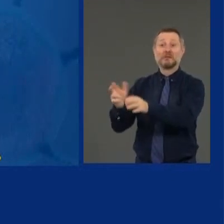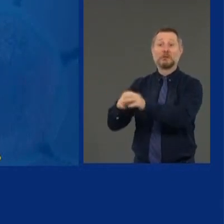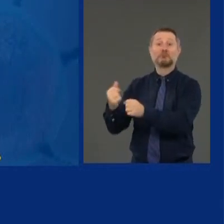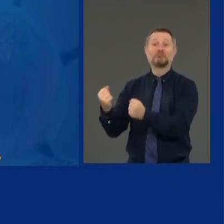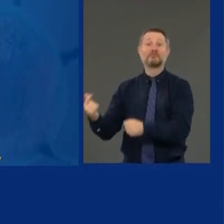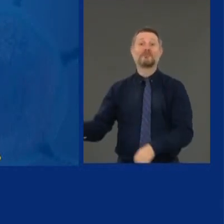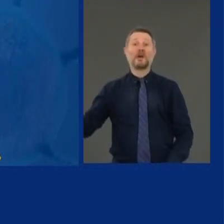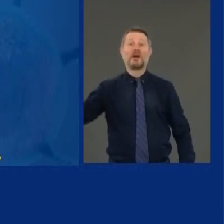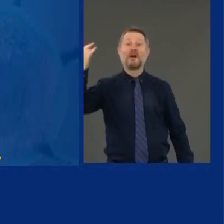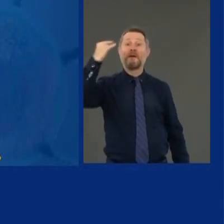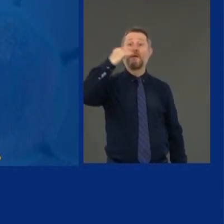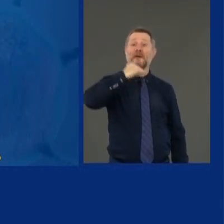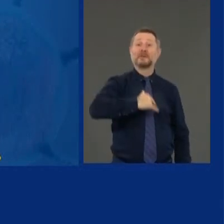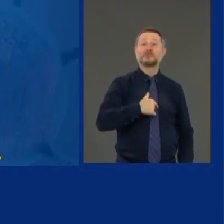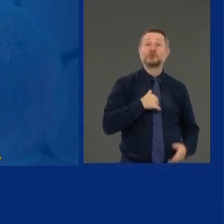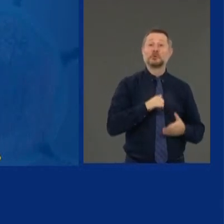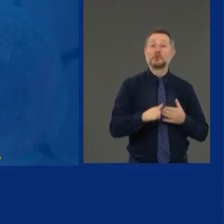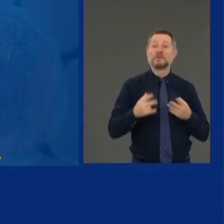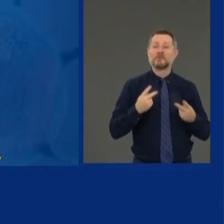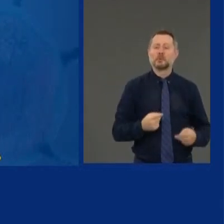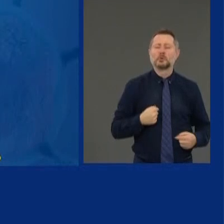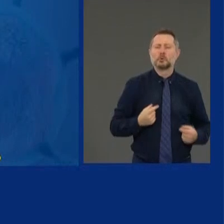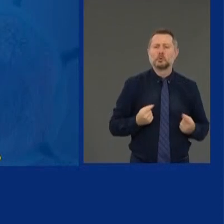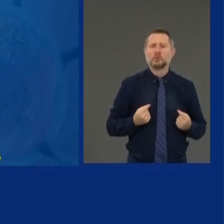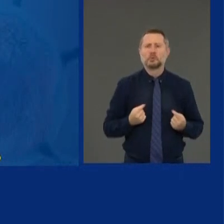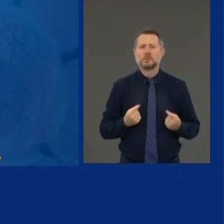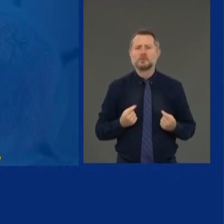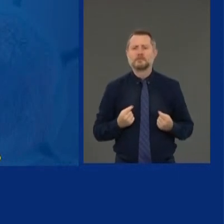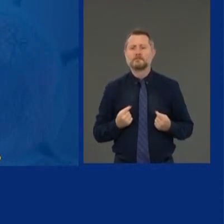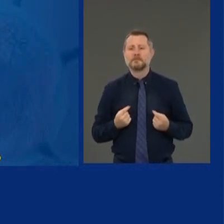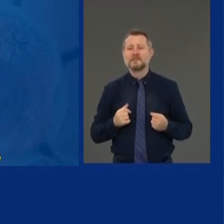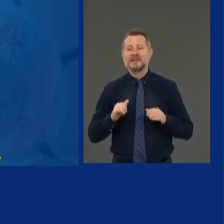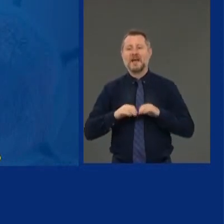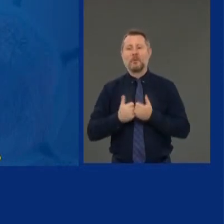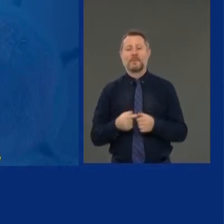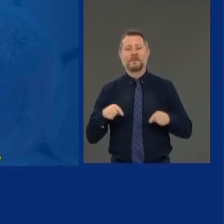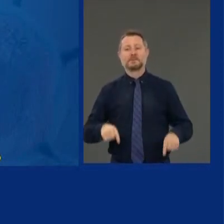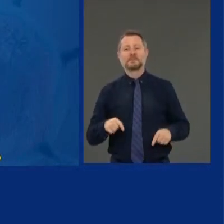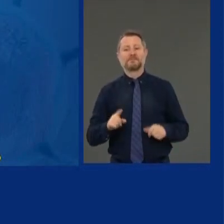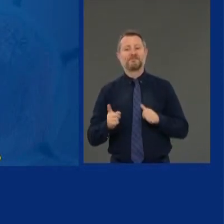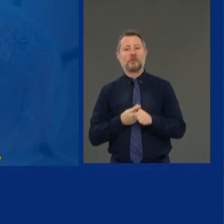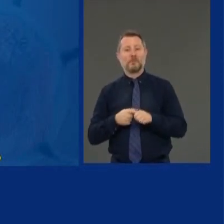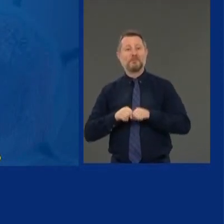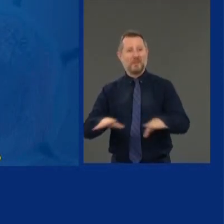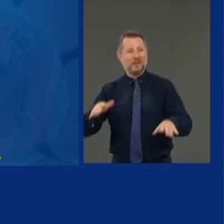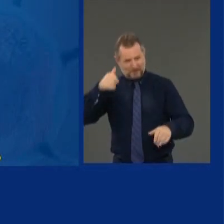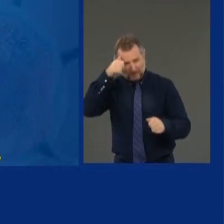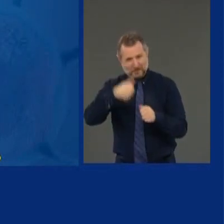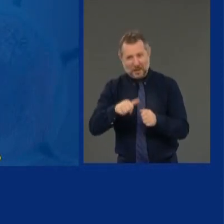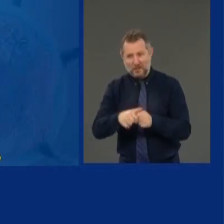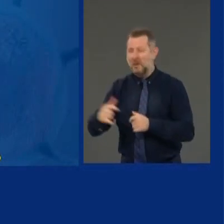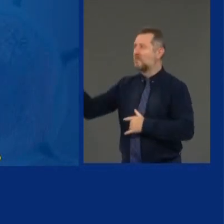WHAT HAPPENS WHEN THOSE PEOPLE GET ON PLANES AND FLY TO NEW